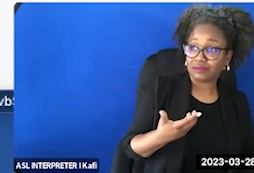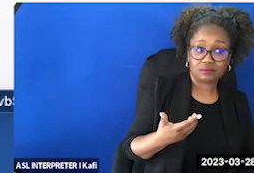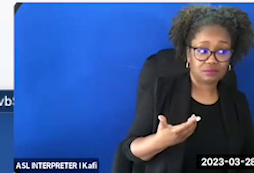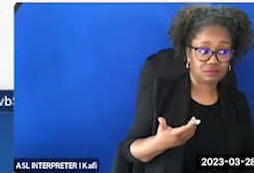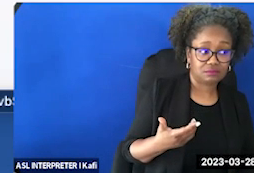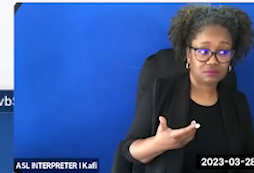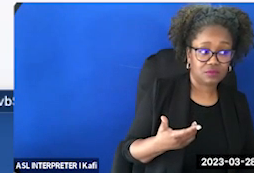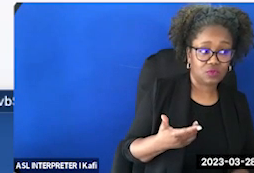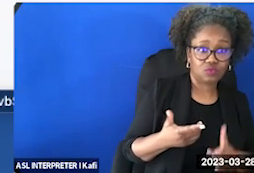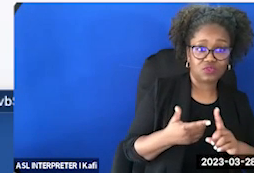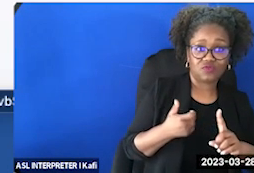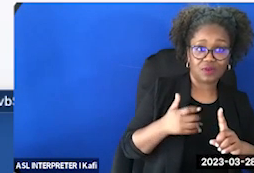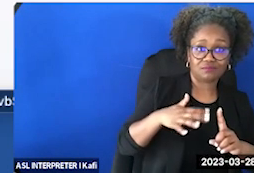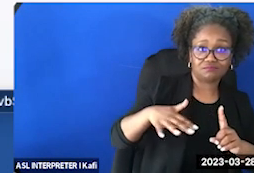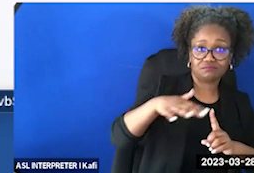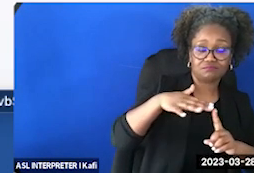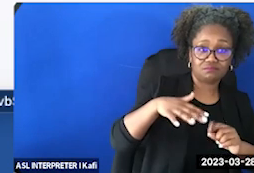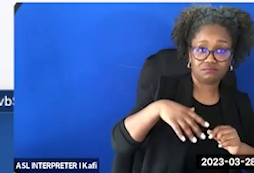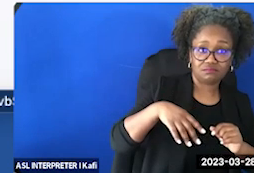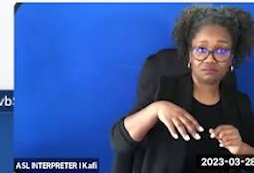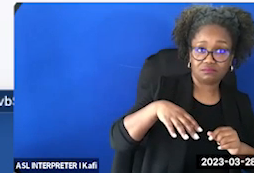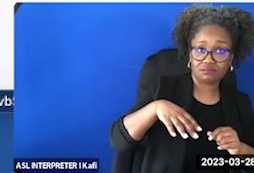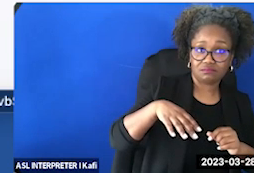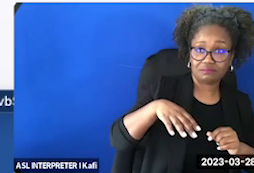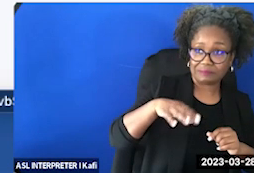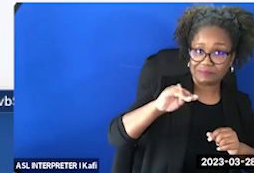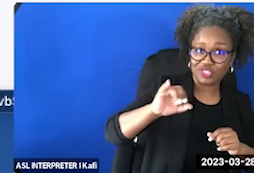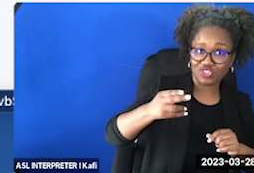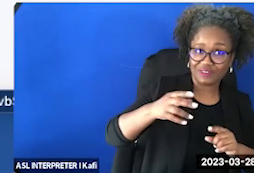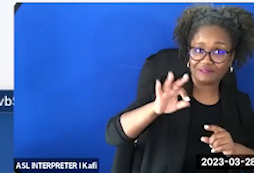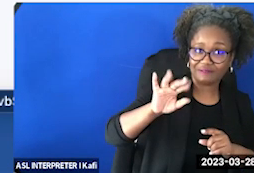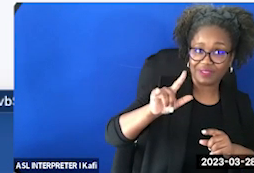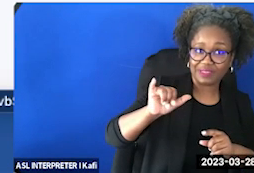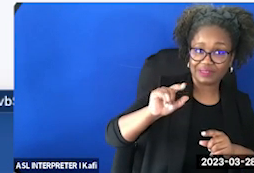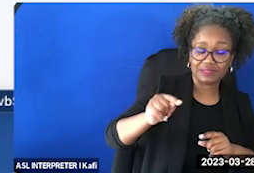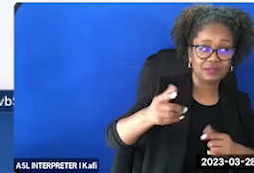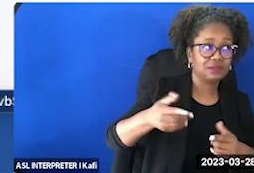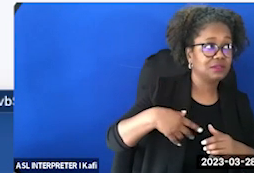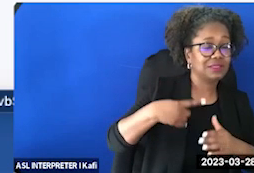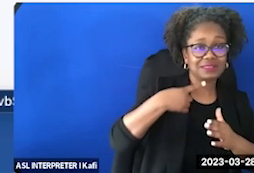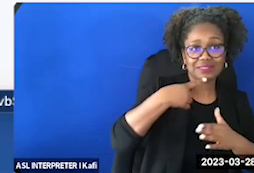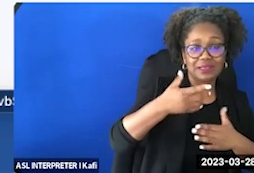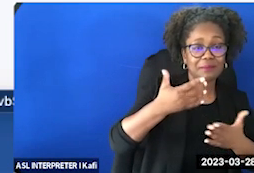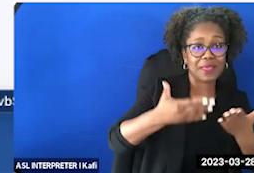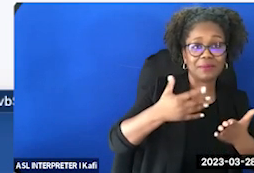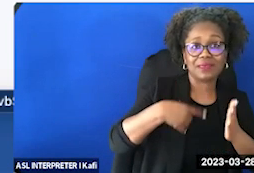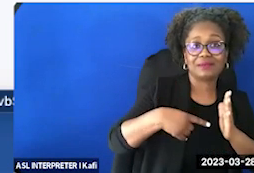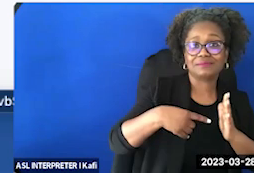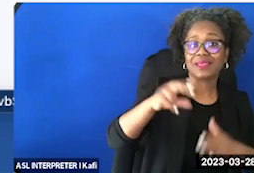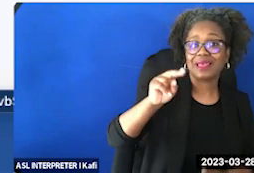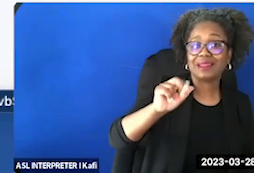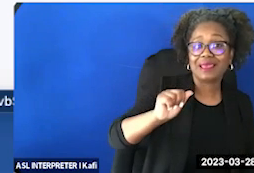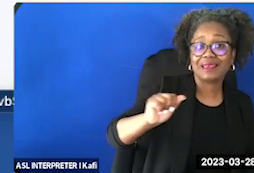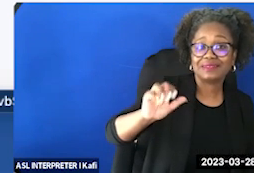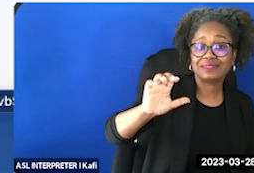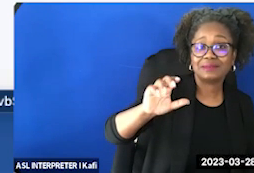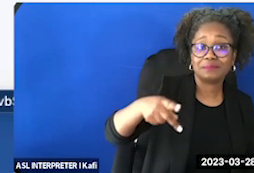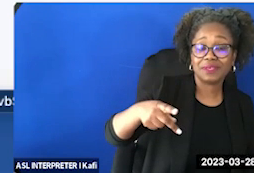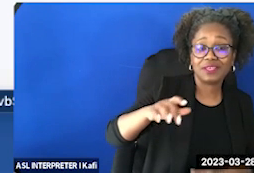Debbie Stine, Science & Technology Policy Academy: let's. Let's just assume that there is a like an N. Double a/C. P. Either from Michigan as a whole or for flint. Specifically.